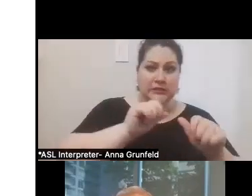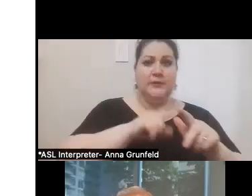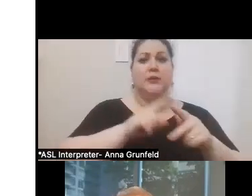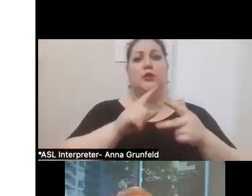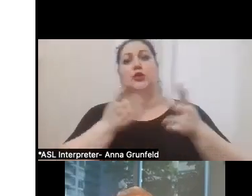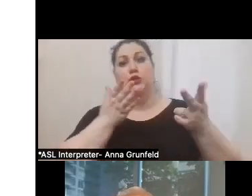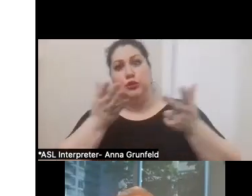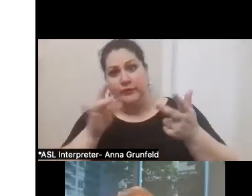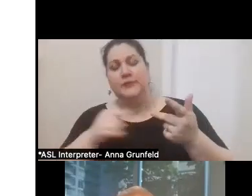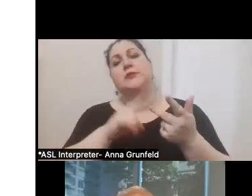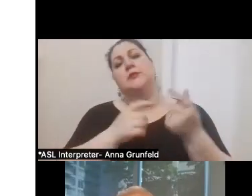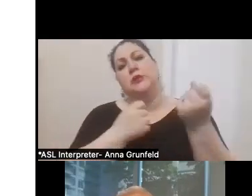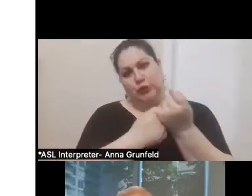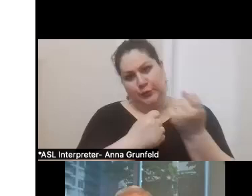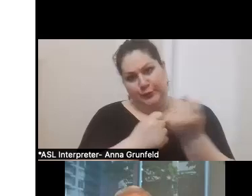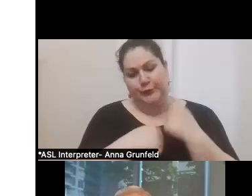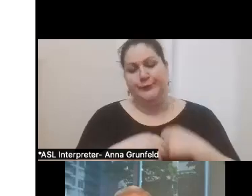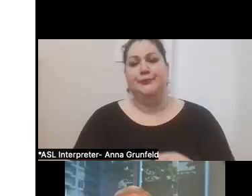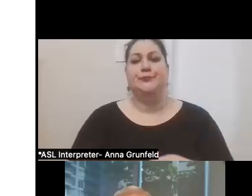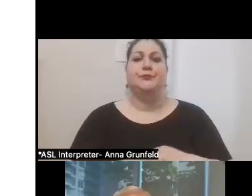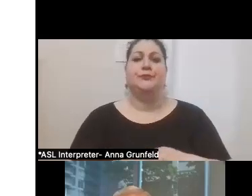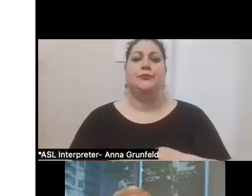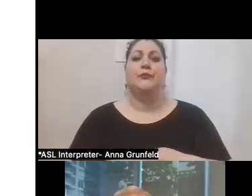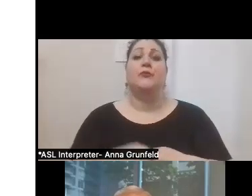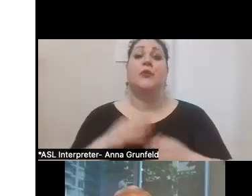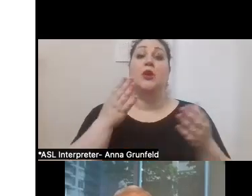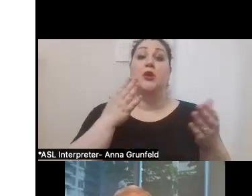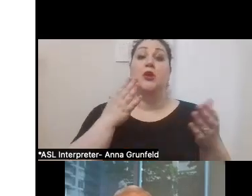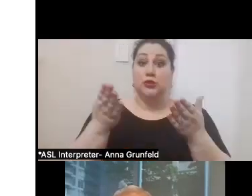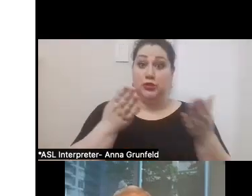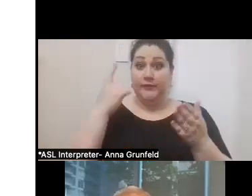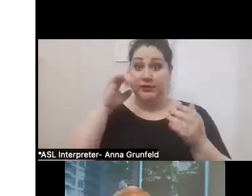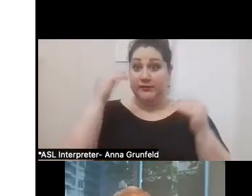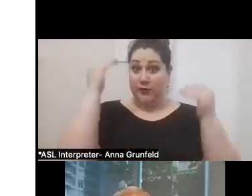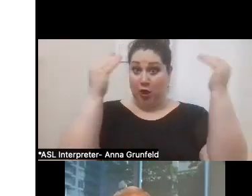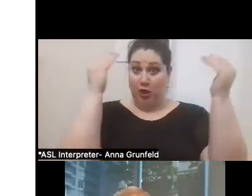Services for adults remain very limited.